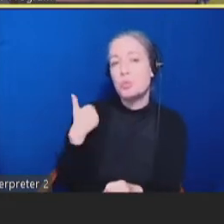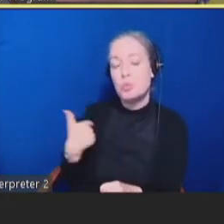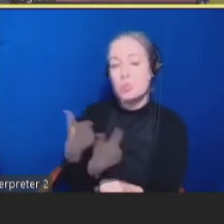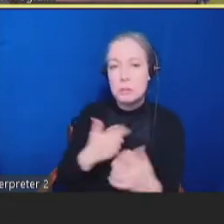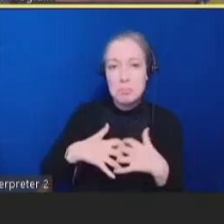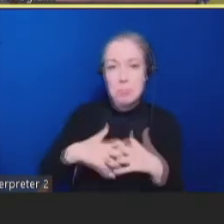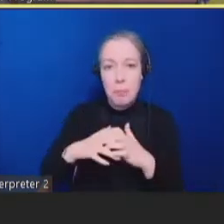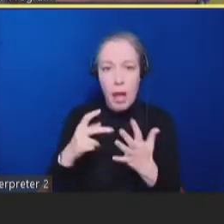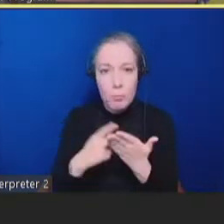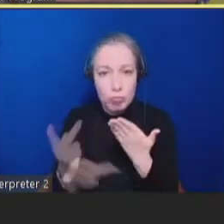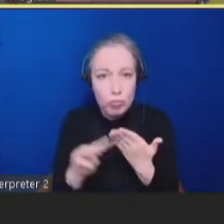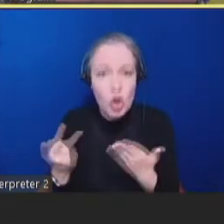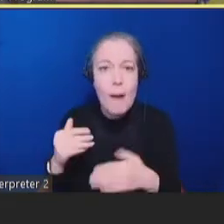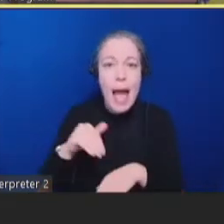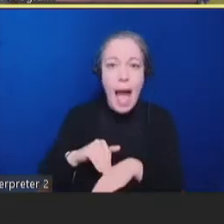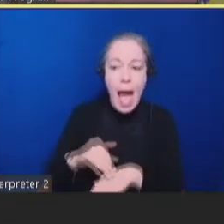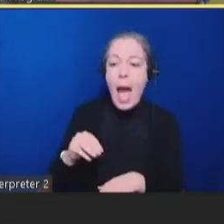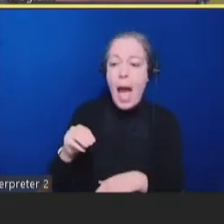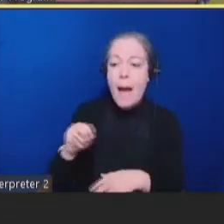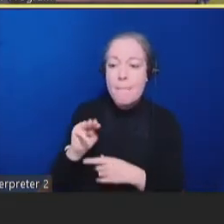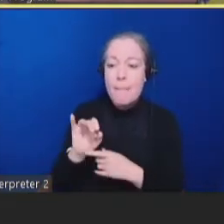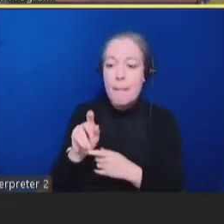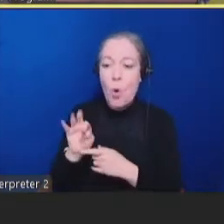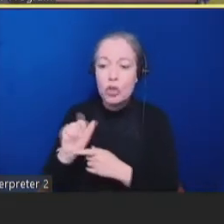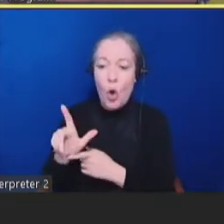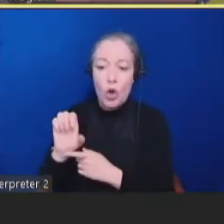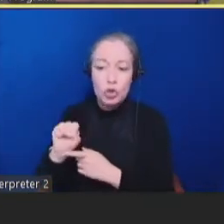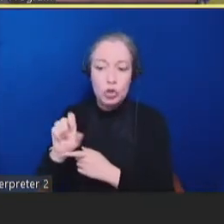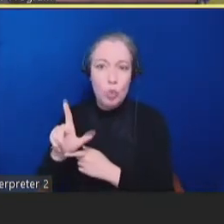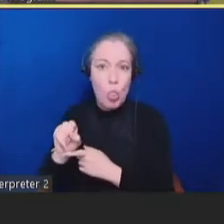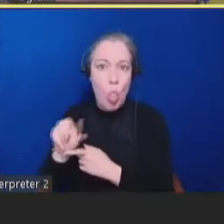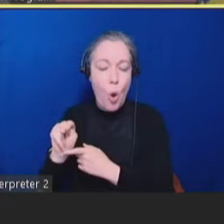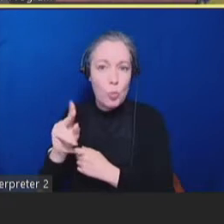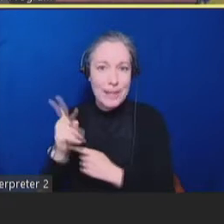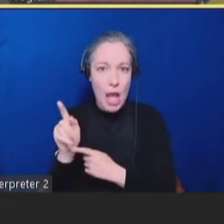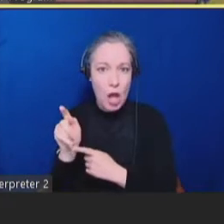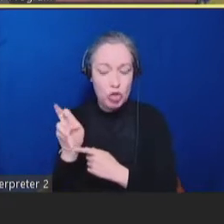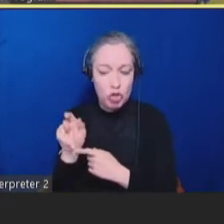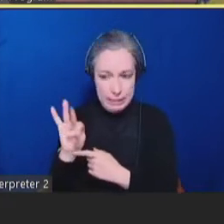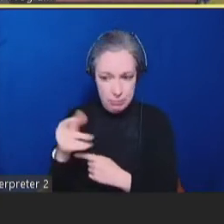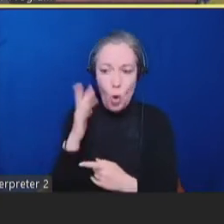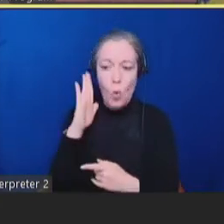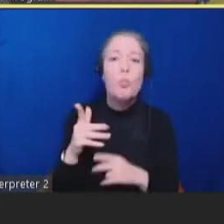Sloan Kettering to study these rare long-term survivors of pancreatic cancer with really two